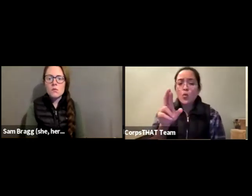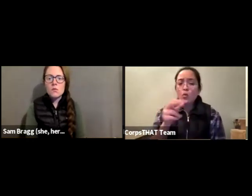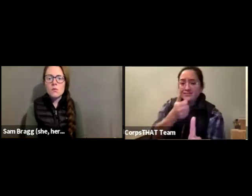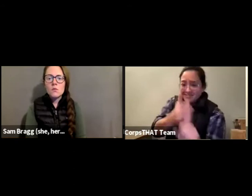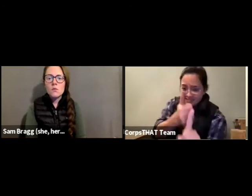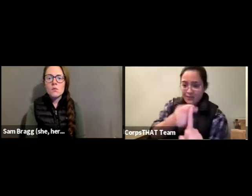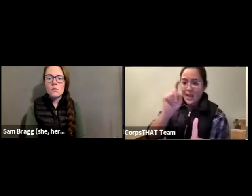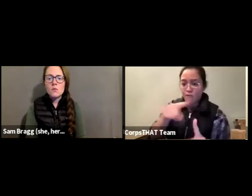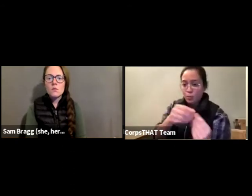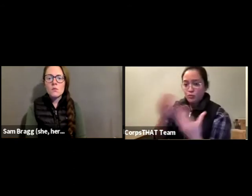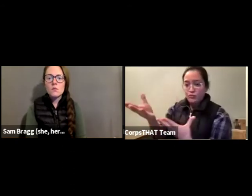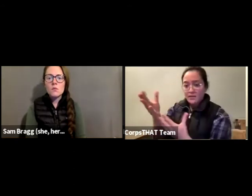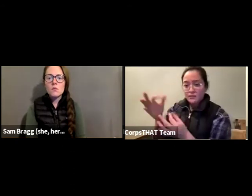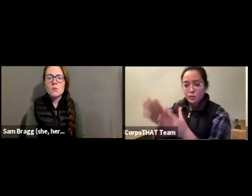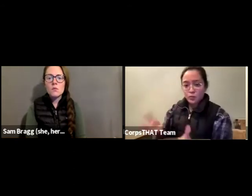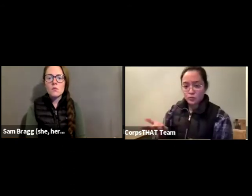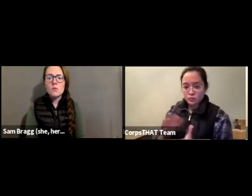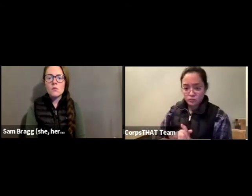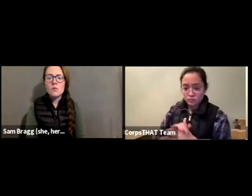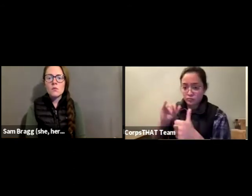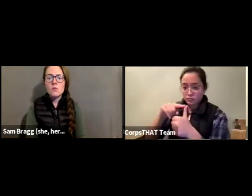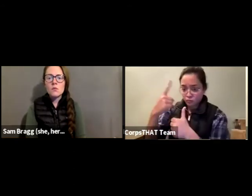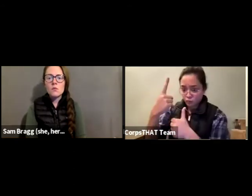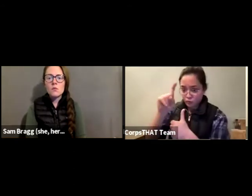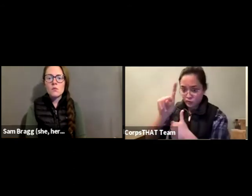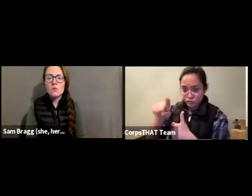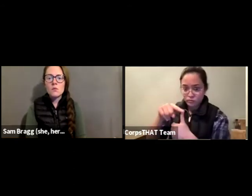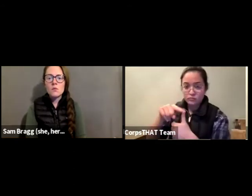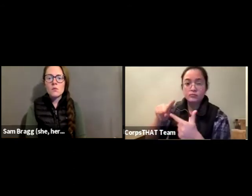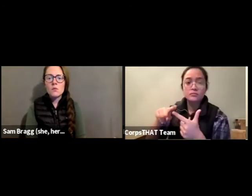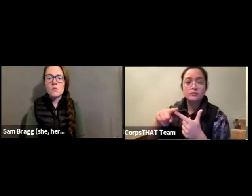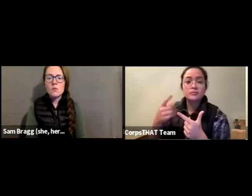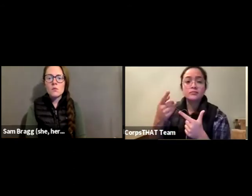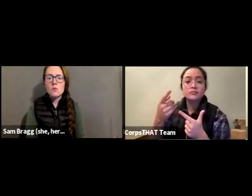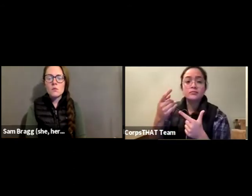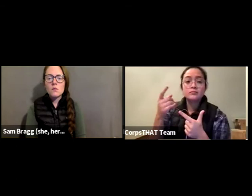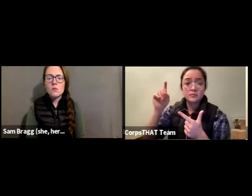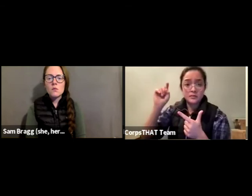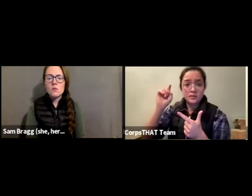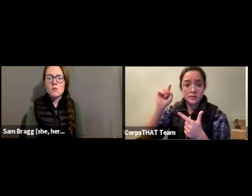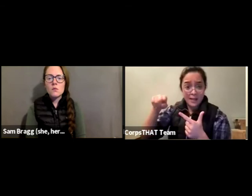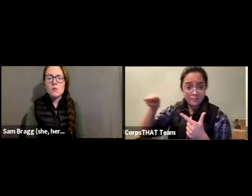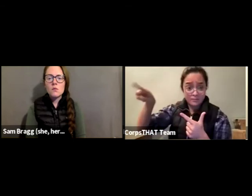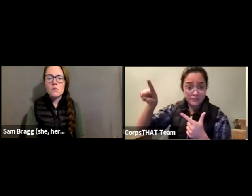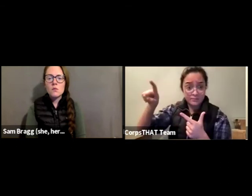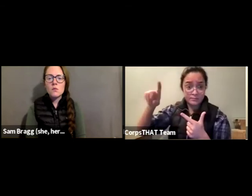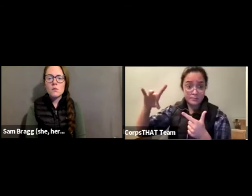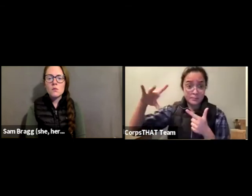so when you're joining other programs who provided the interpreters the school or the university or